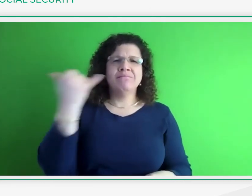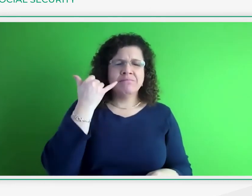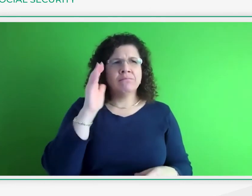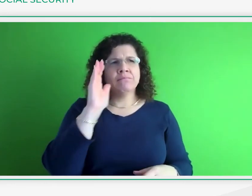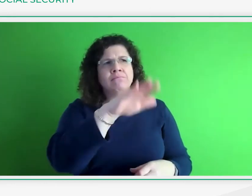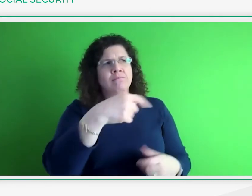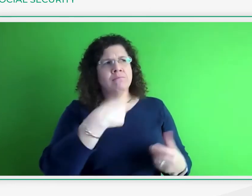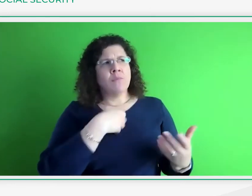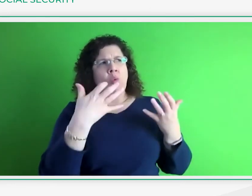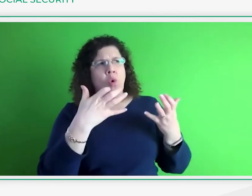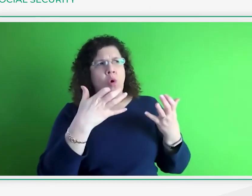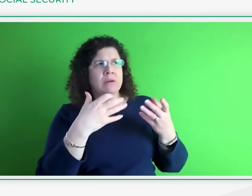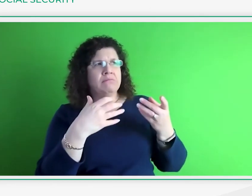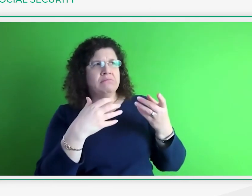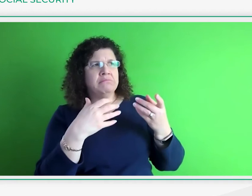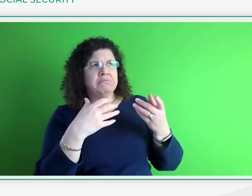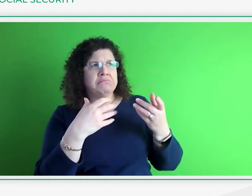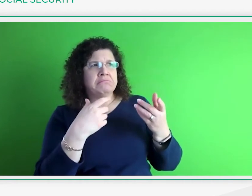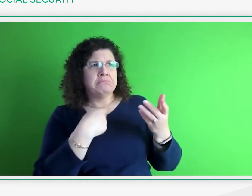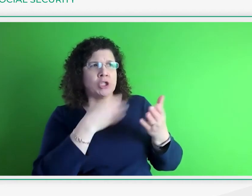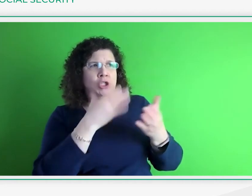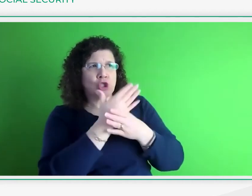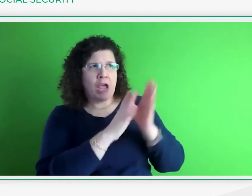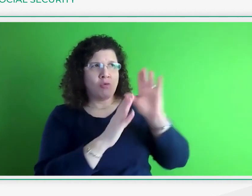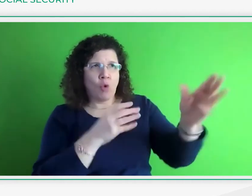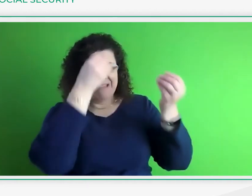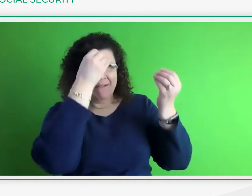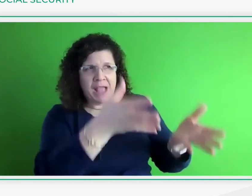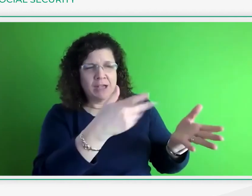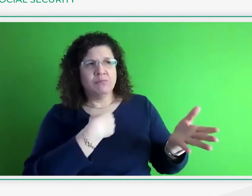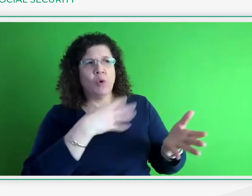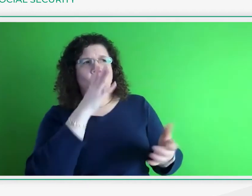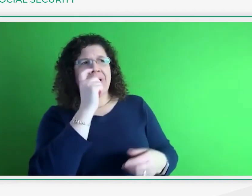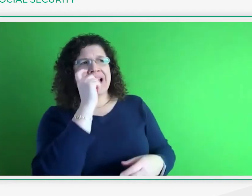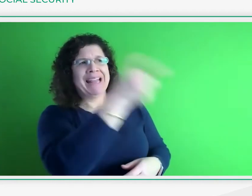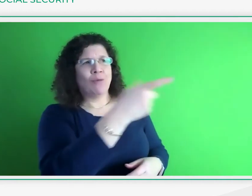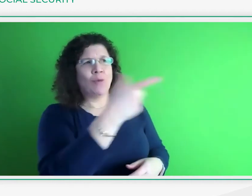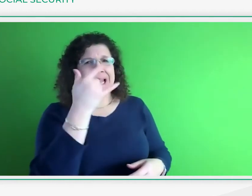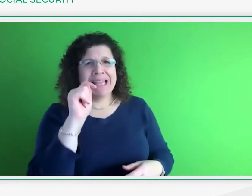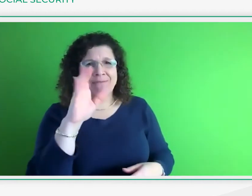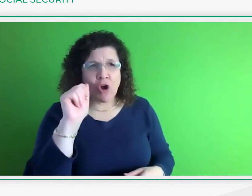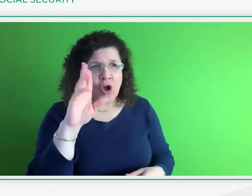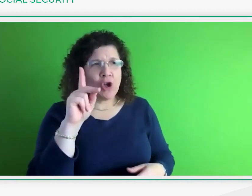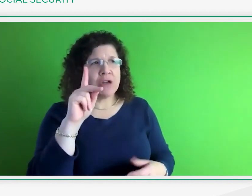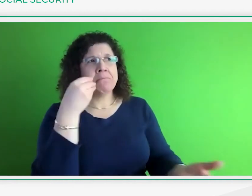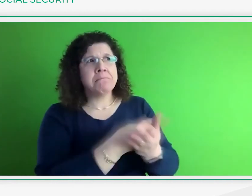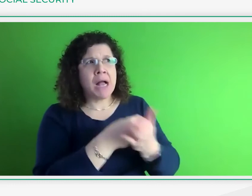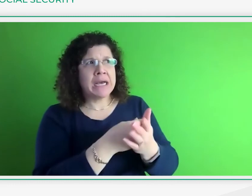If you receive a phone call and they're saying, “Hey, you know, we want to share your information. I will give you a gift card.